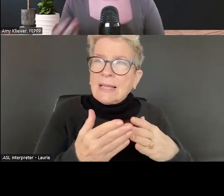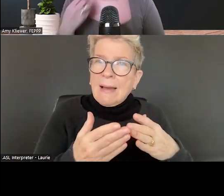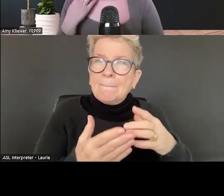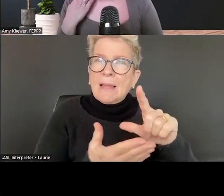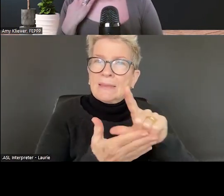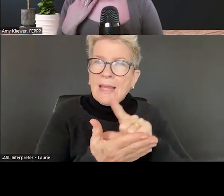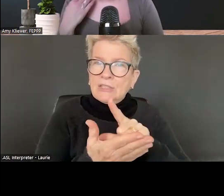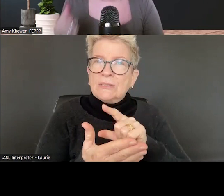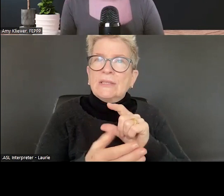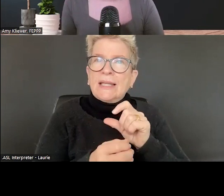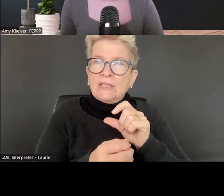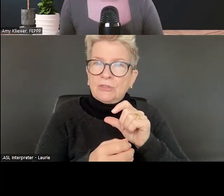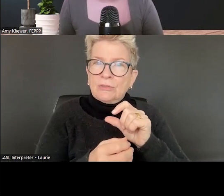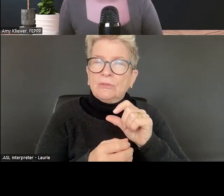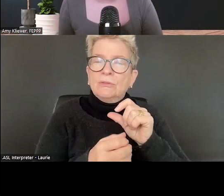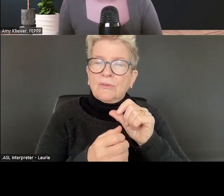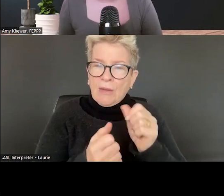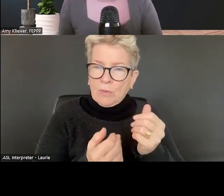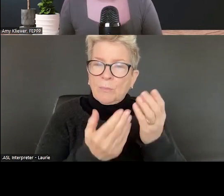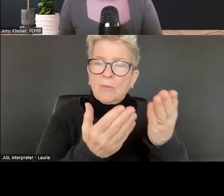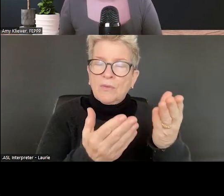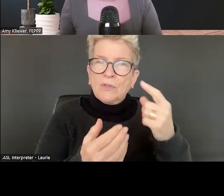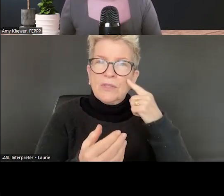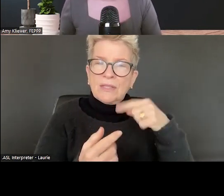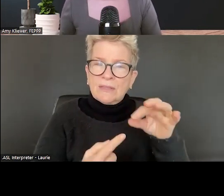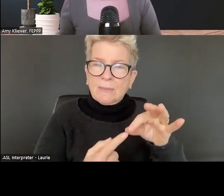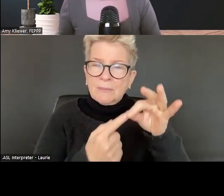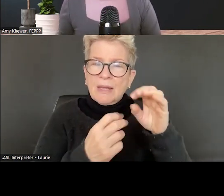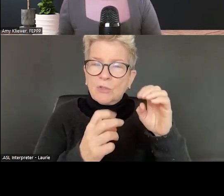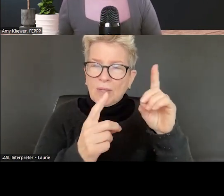if you notice some financial education mandate was proposed this year.